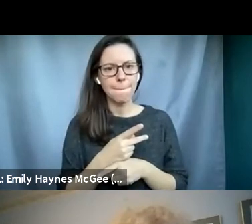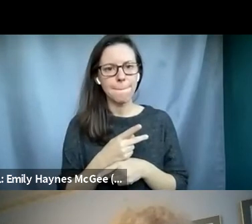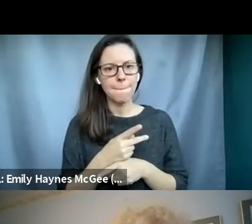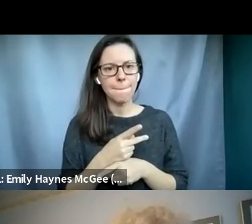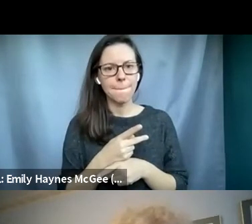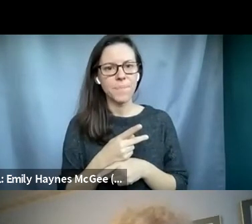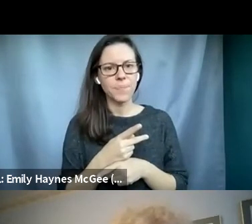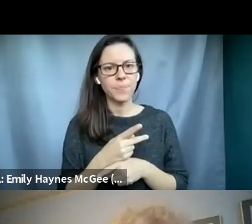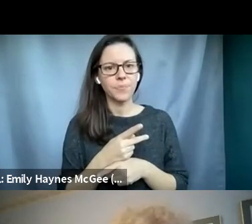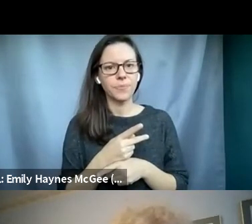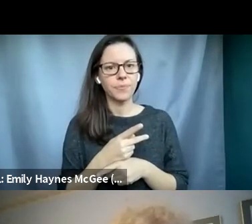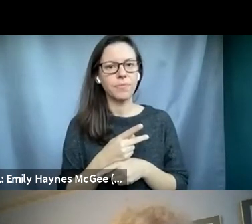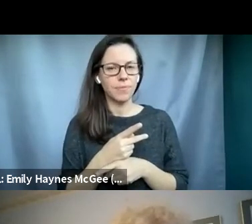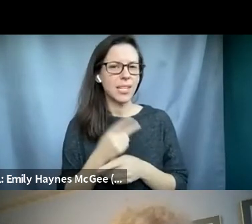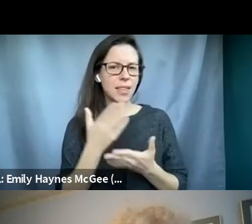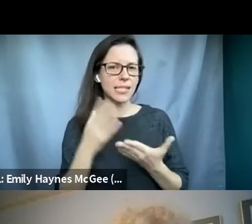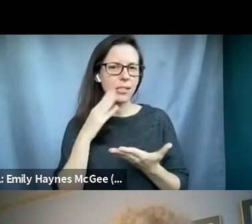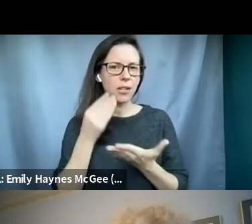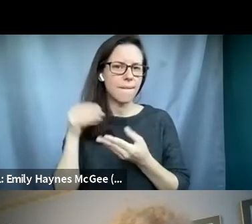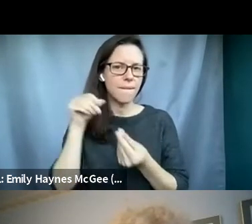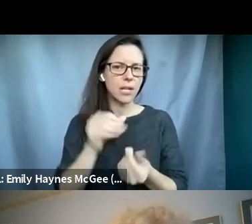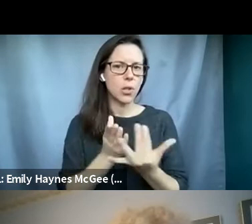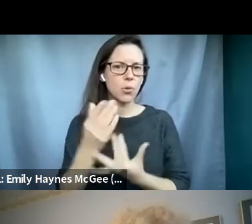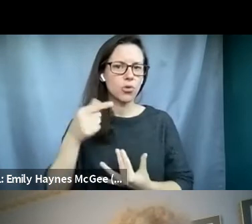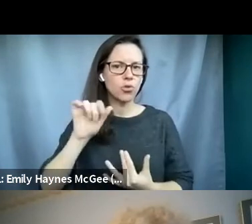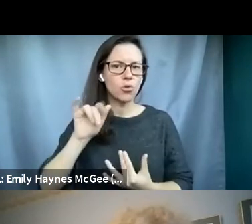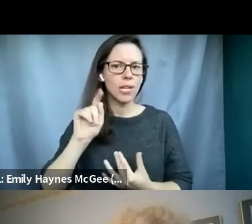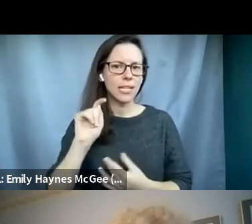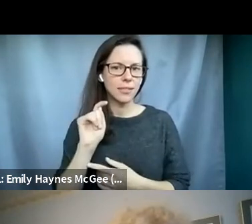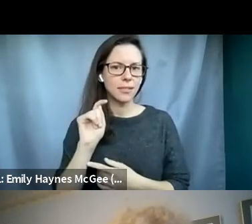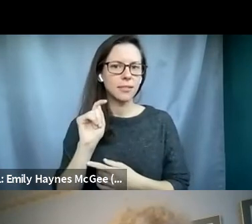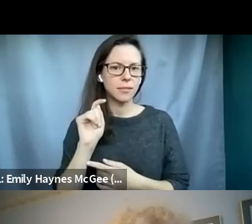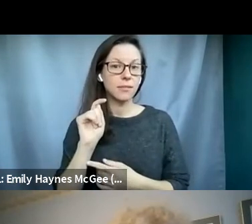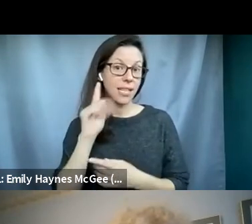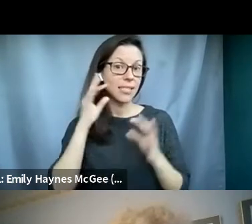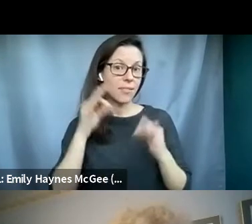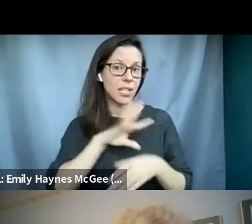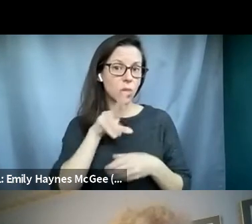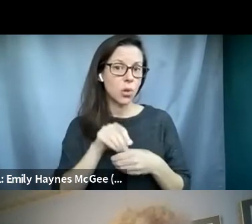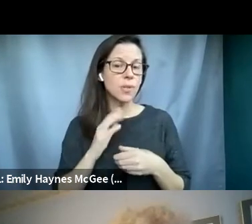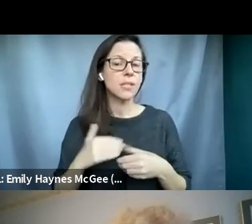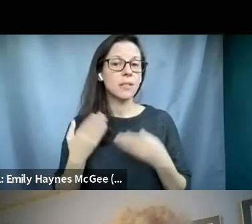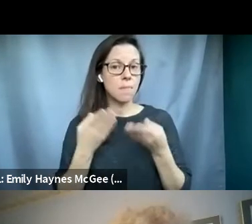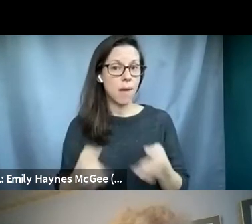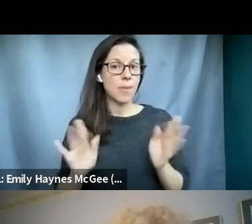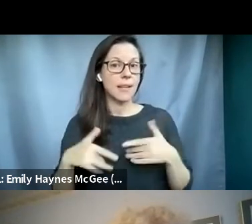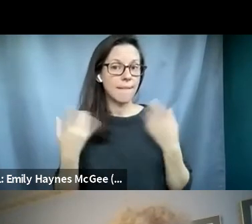that are funded through Grit and that definitely includes, you know, public events and festivals,